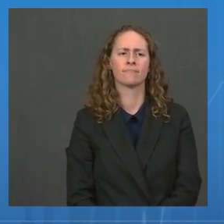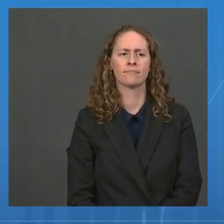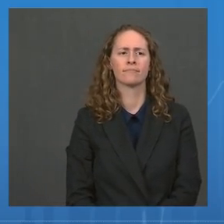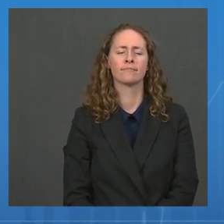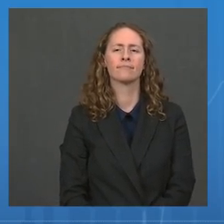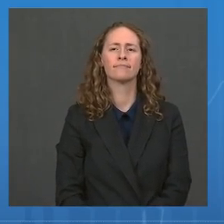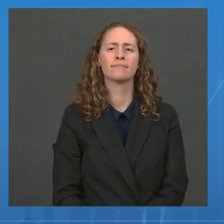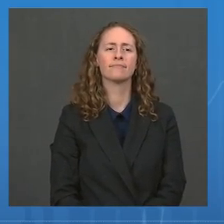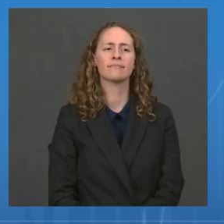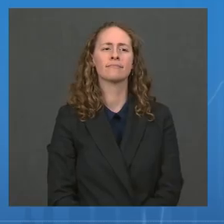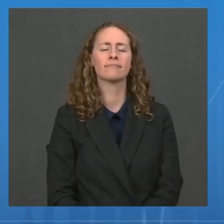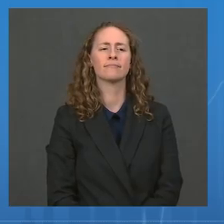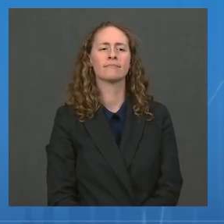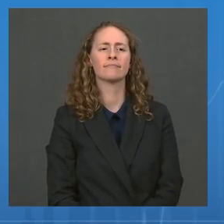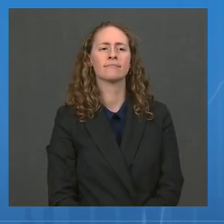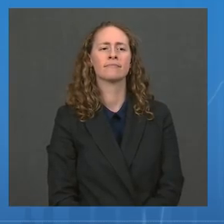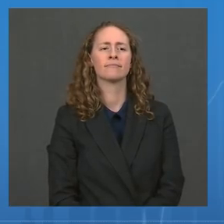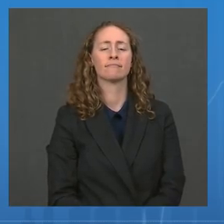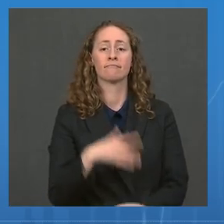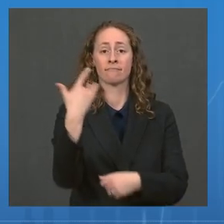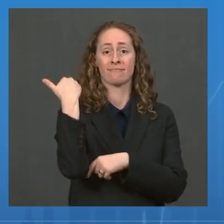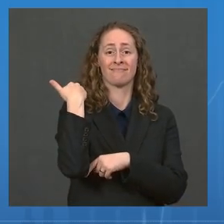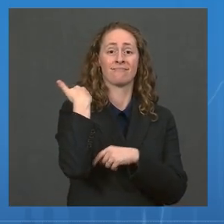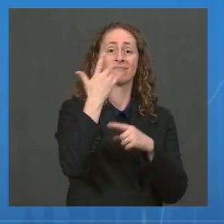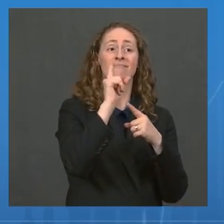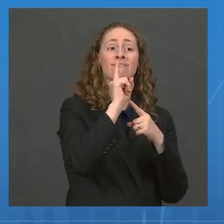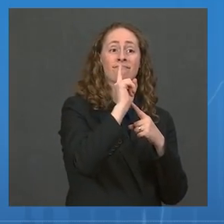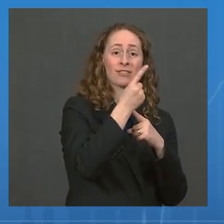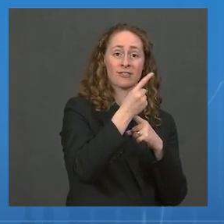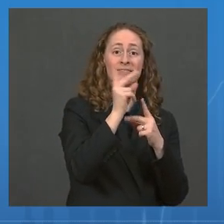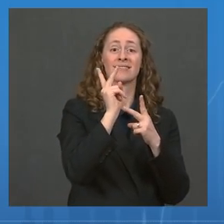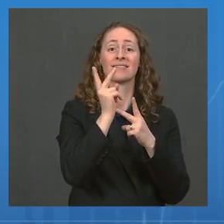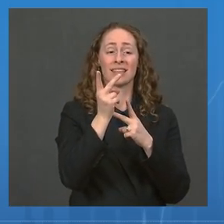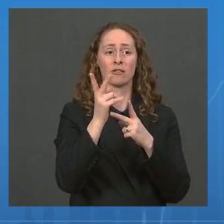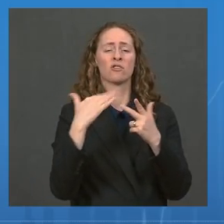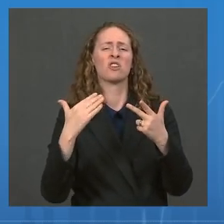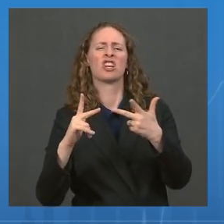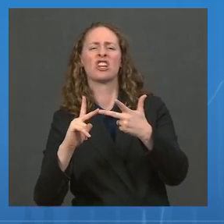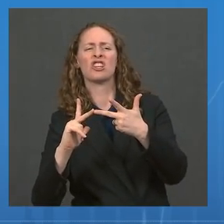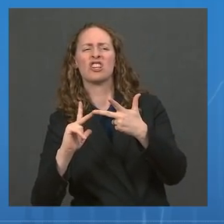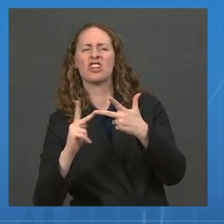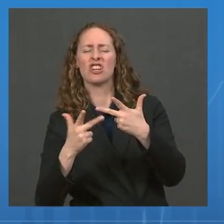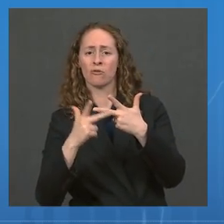the reason to get the boost is to protect yourself, your family, your community from transmit- --